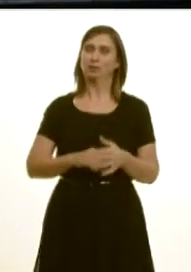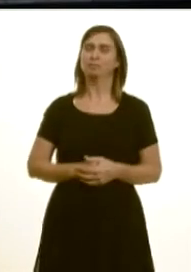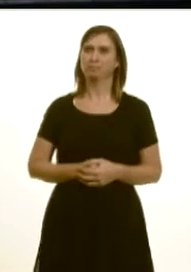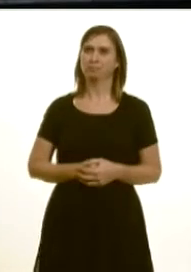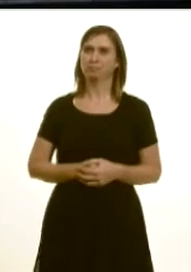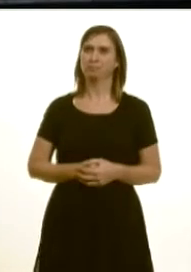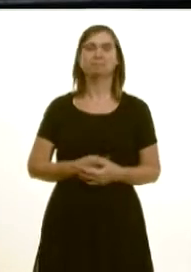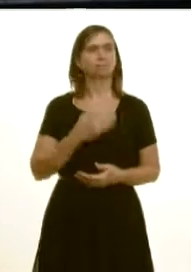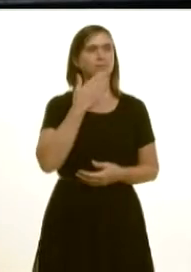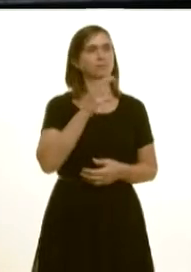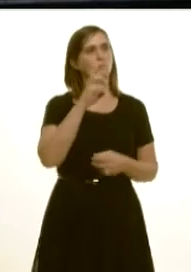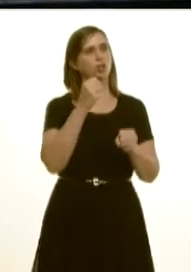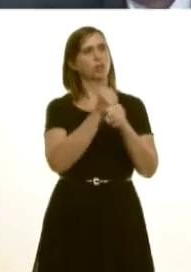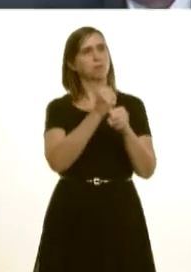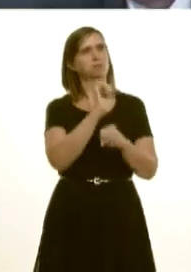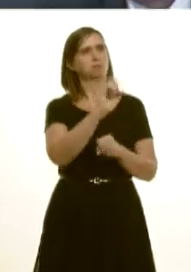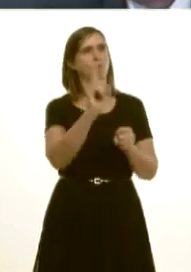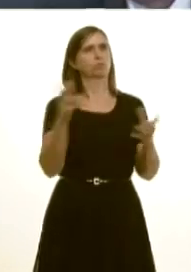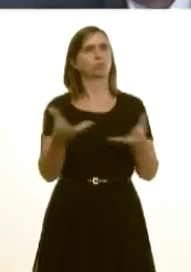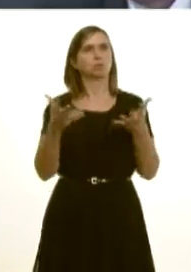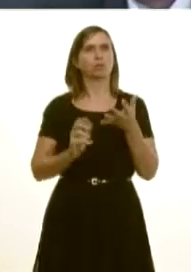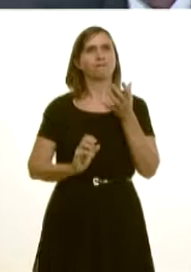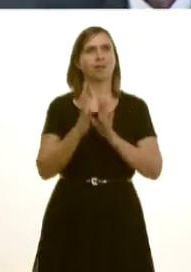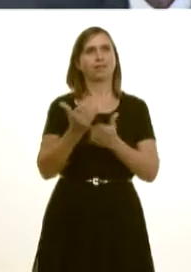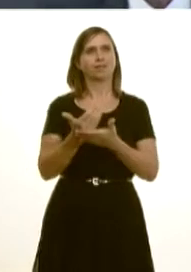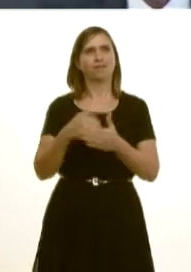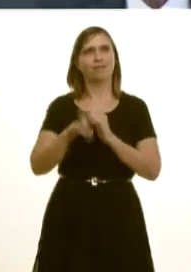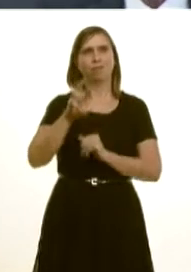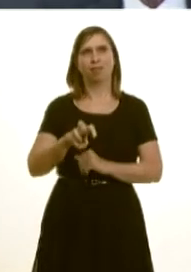yn ei wneud i hyrwyddo diogelwch tân yng Nghymru? OAQ(4)1871(FM)